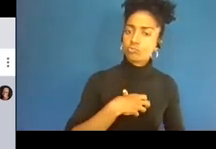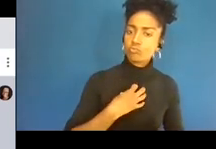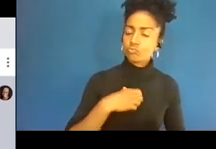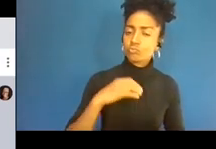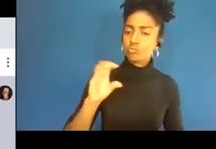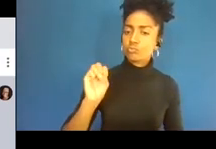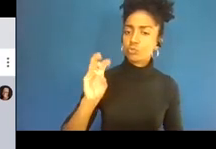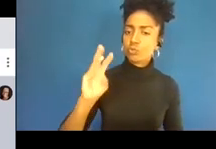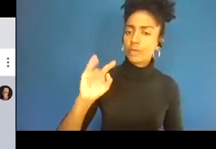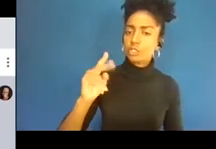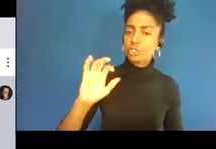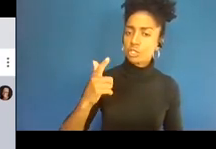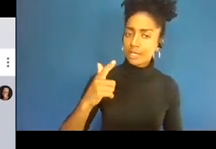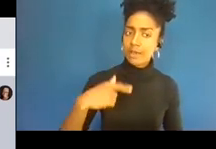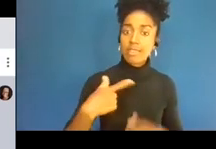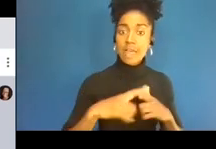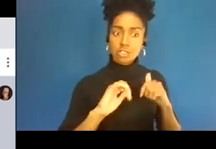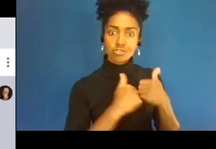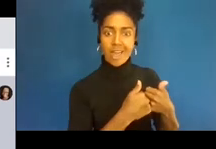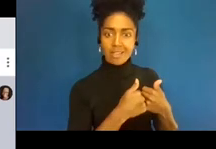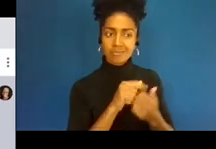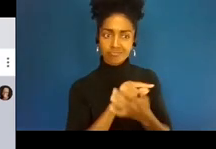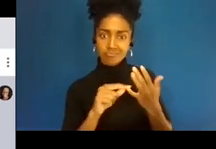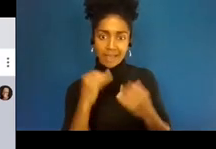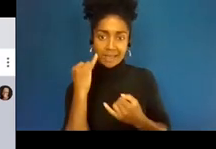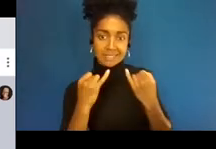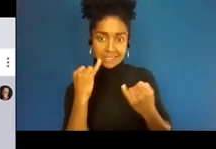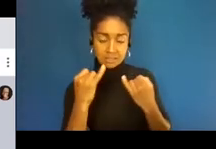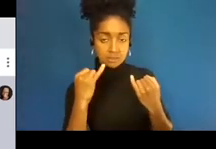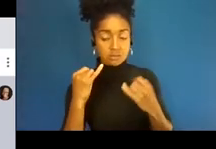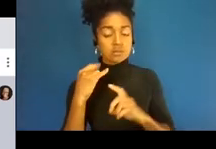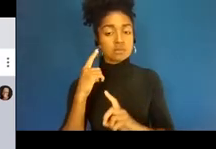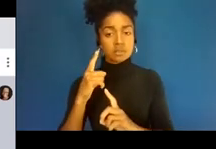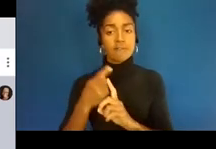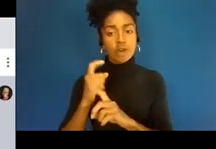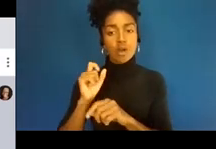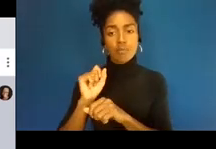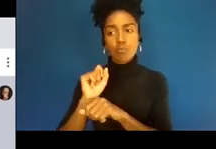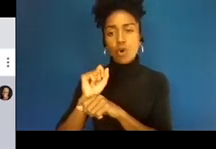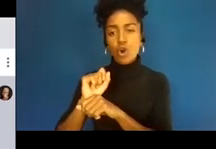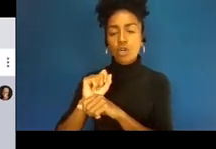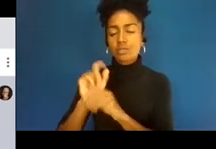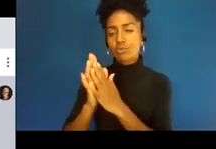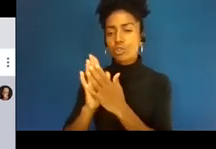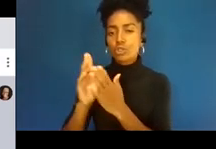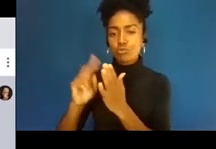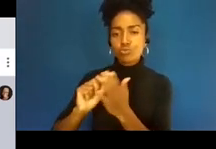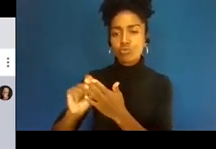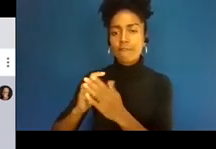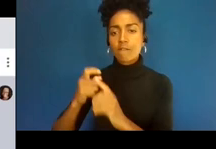"Challenge those ideas by presenting works from hooks, Young, Baker, Bell, and others"